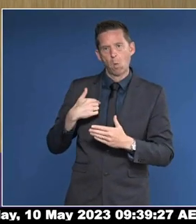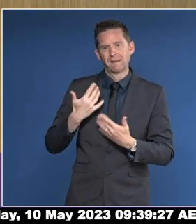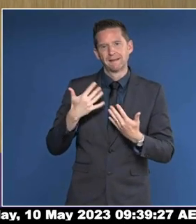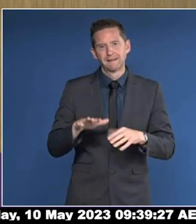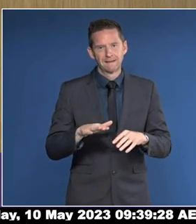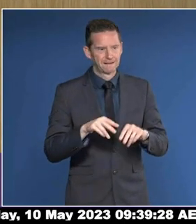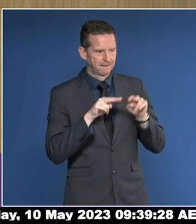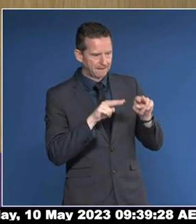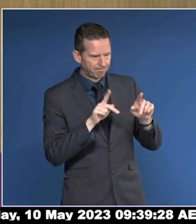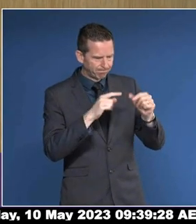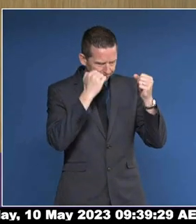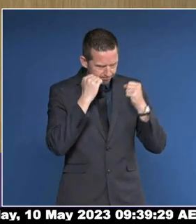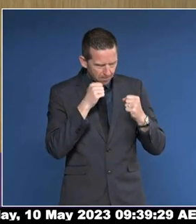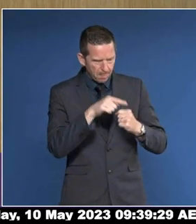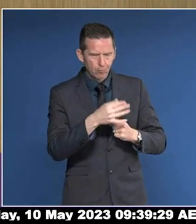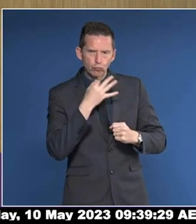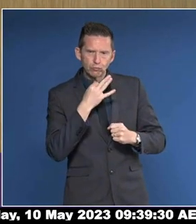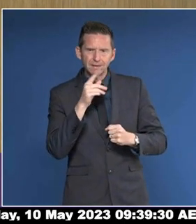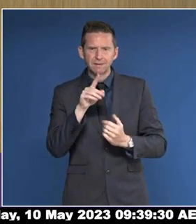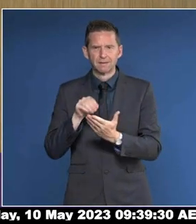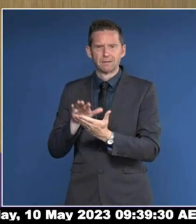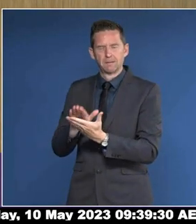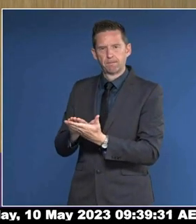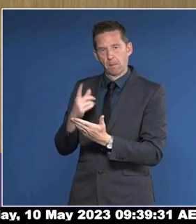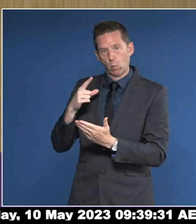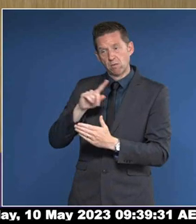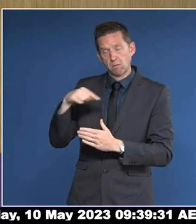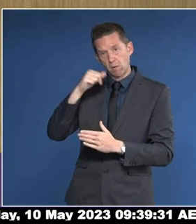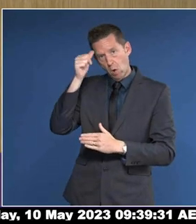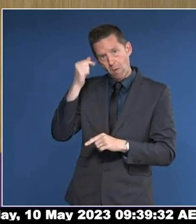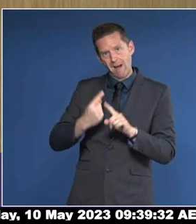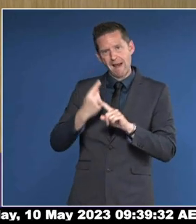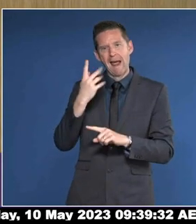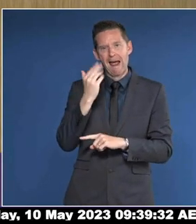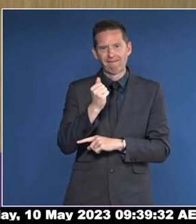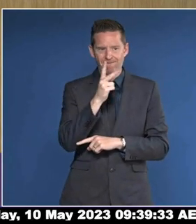So, there was a recognition of the history of the patterns of the cumulative nature for